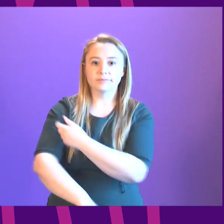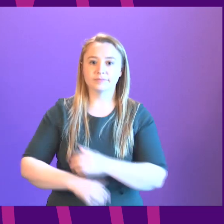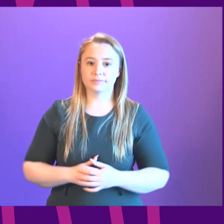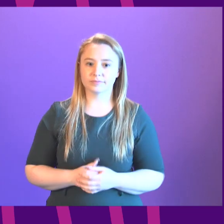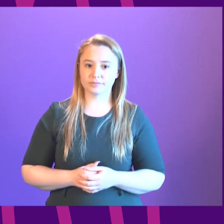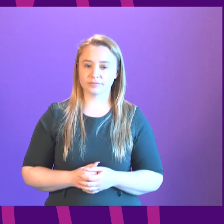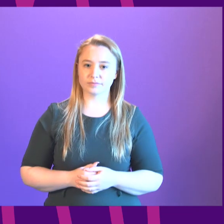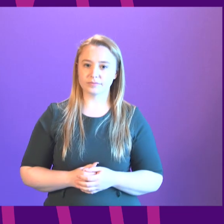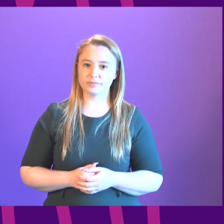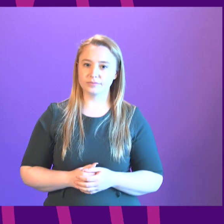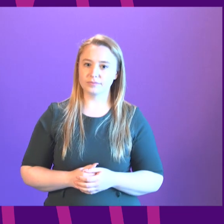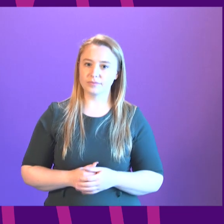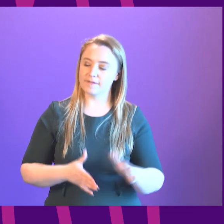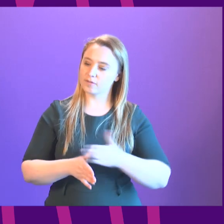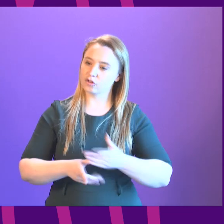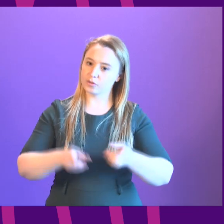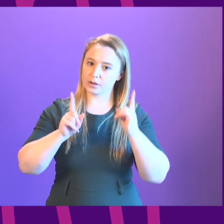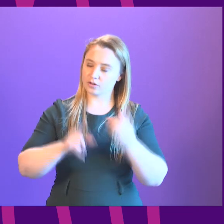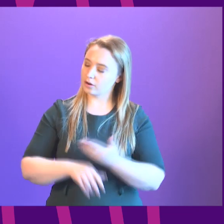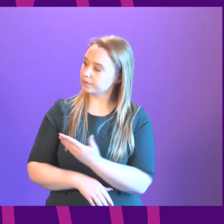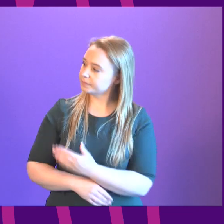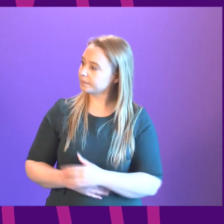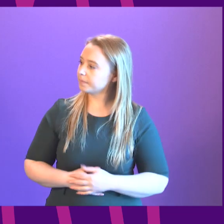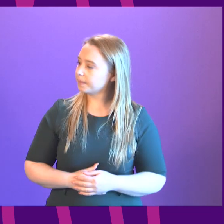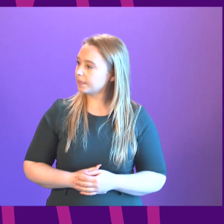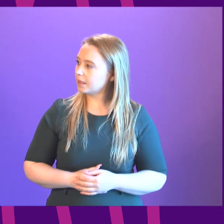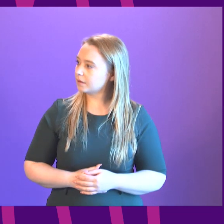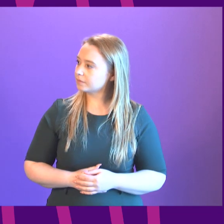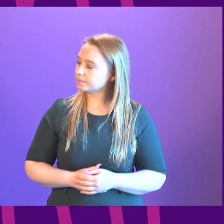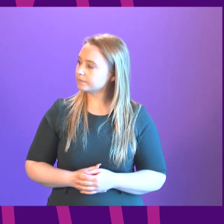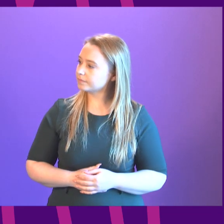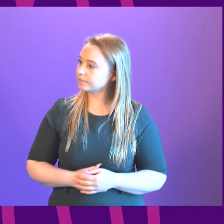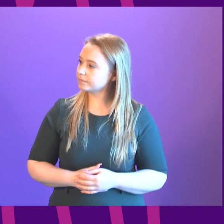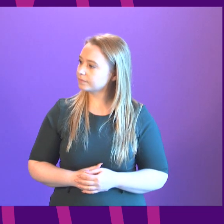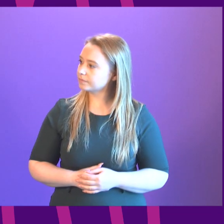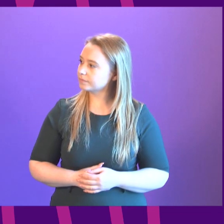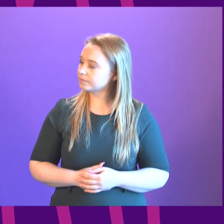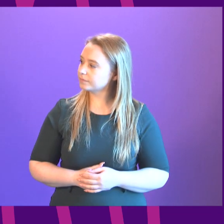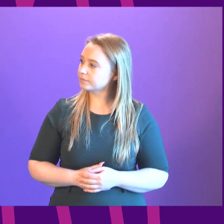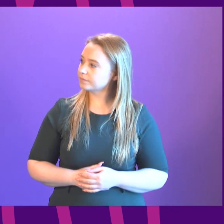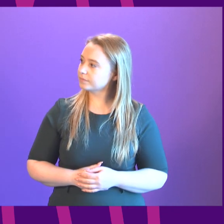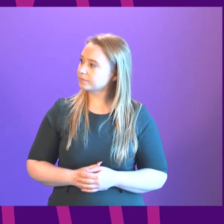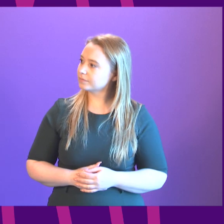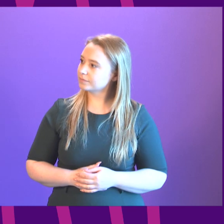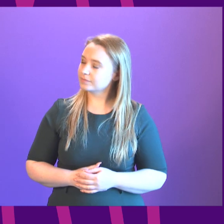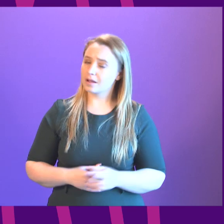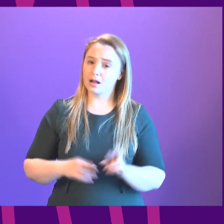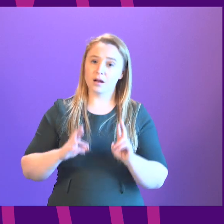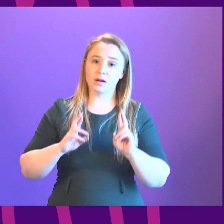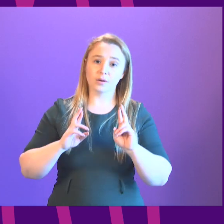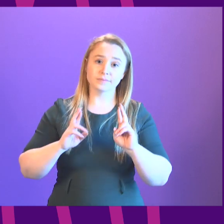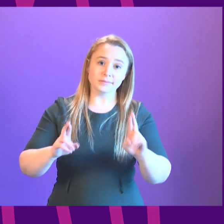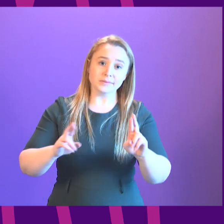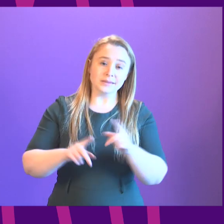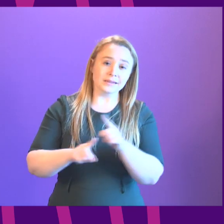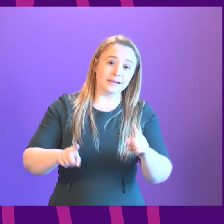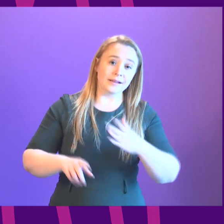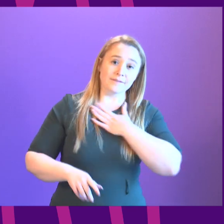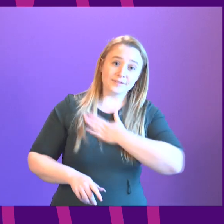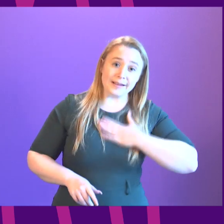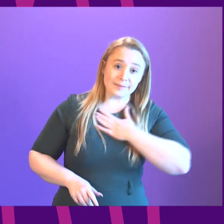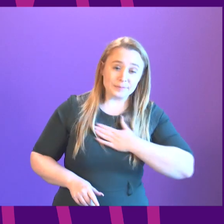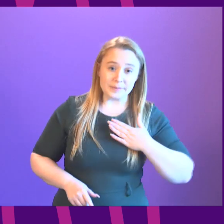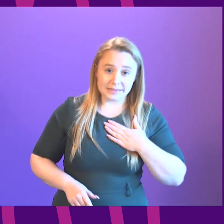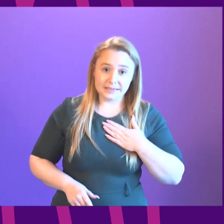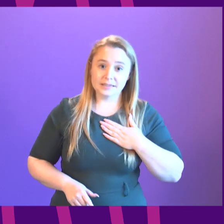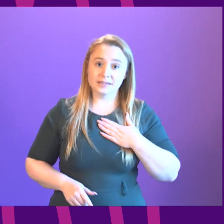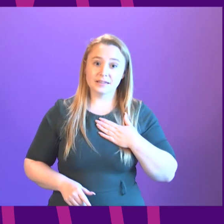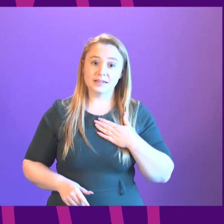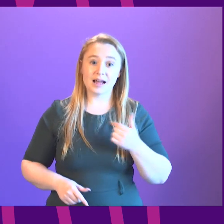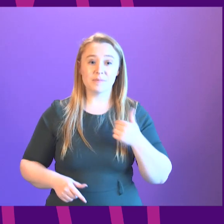The First Minister: I am, like many people, overtired at the moment,